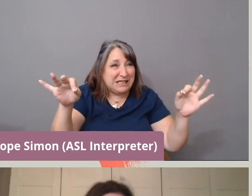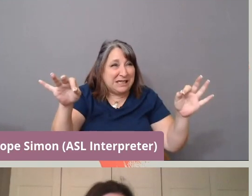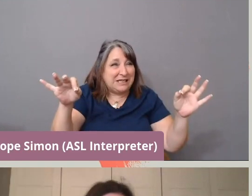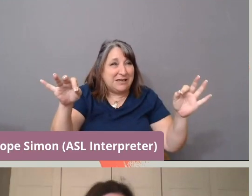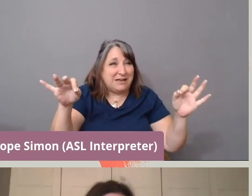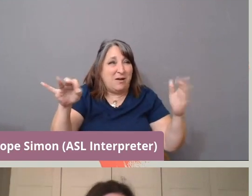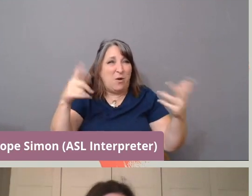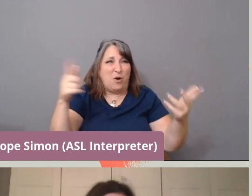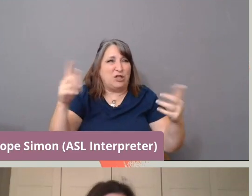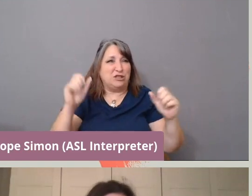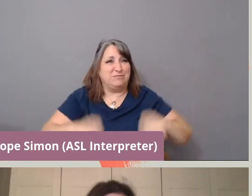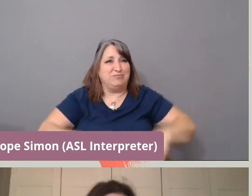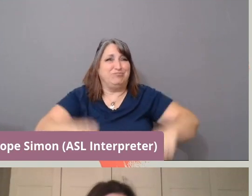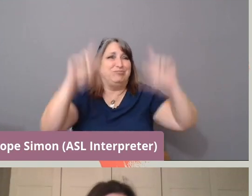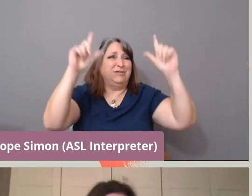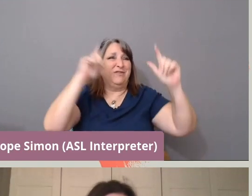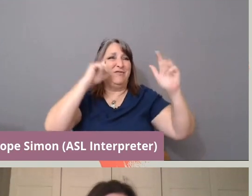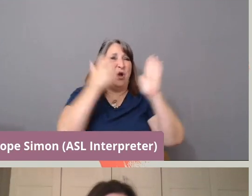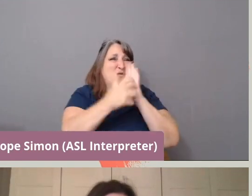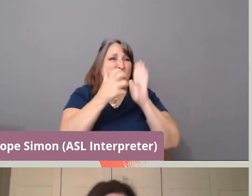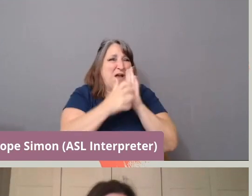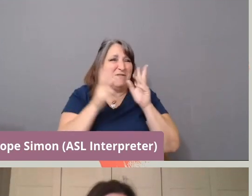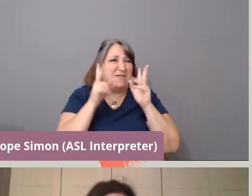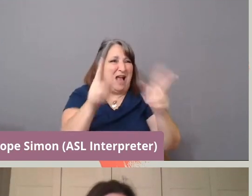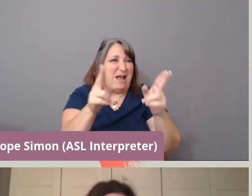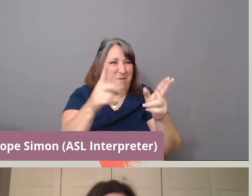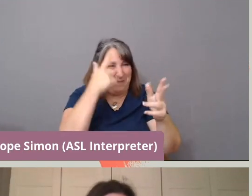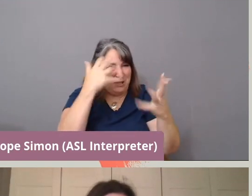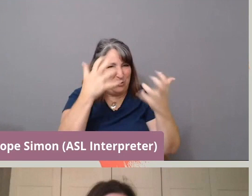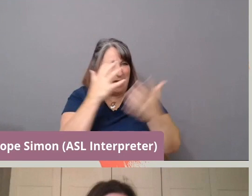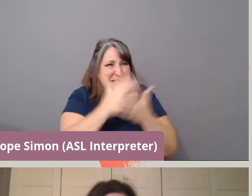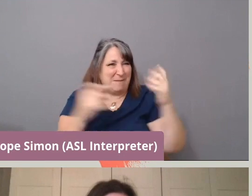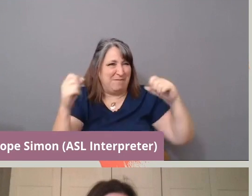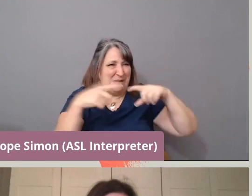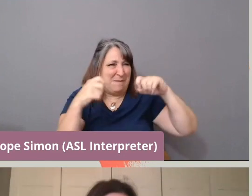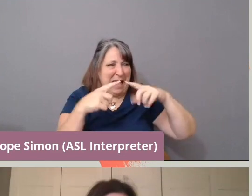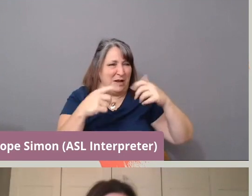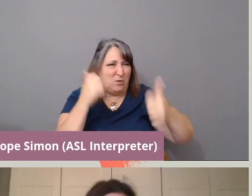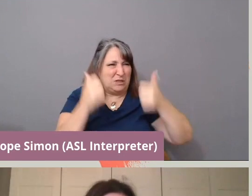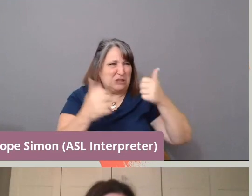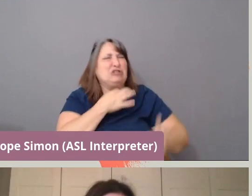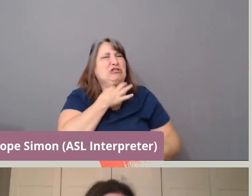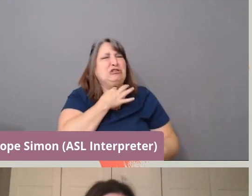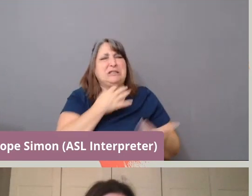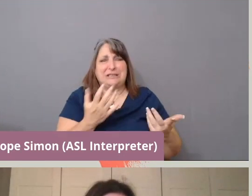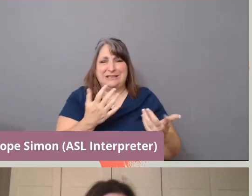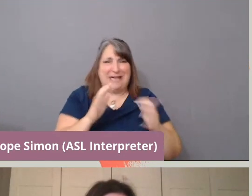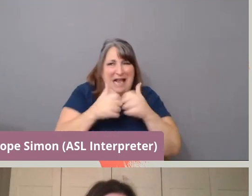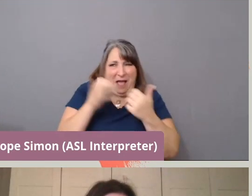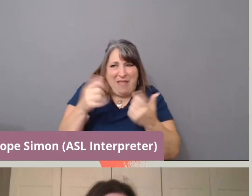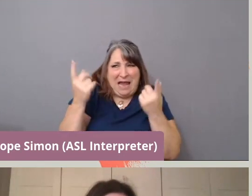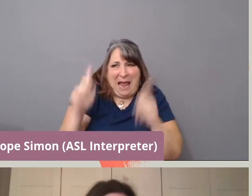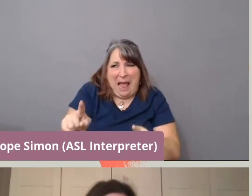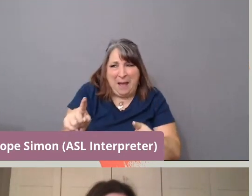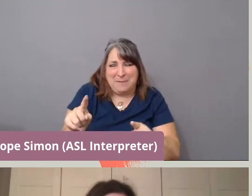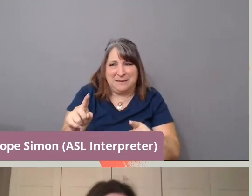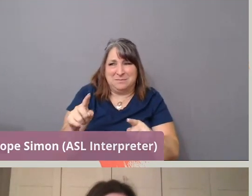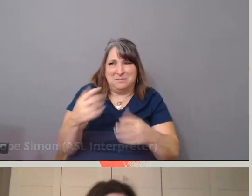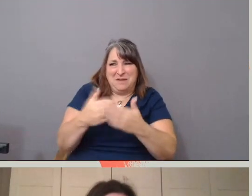You put it up because you were trying get some feedback. Just out of curiosity, just how did that happen? I just want to touch on that before we go to the next clip,